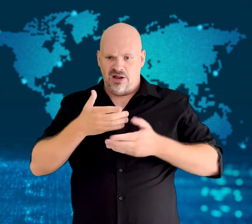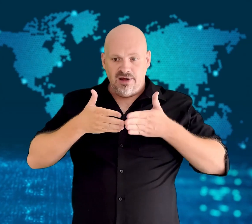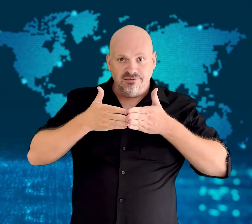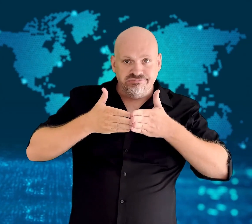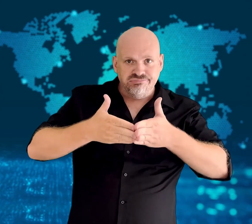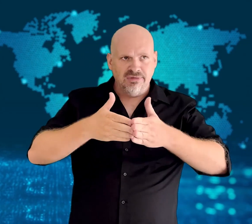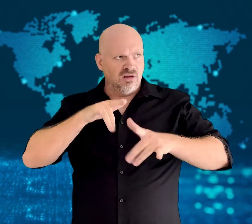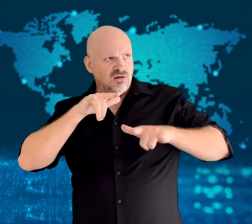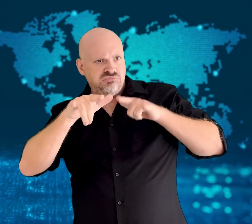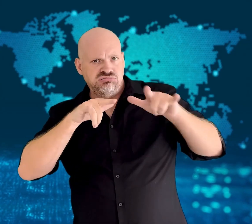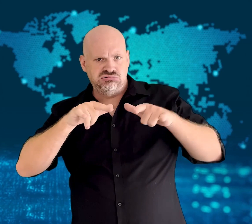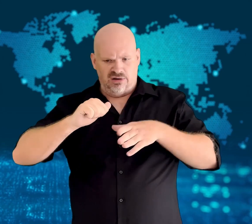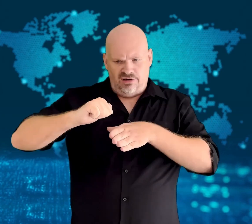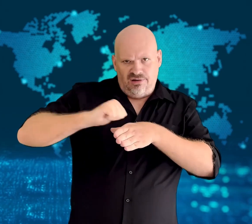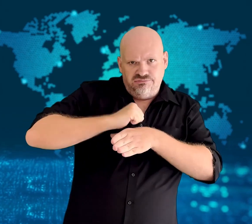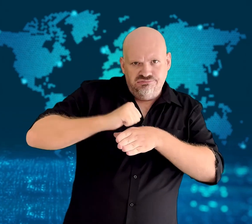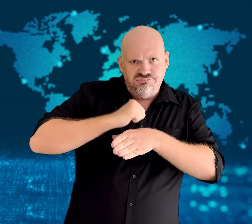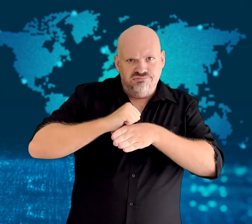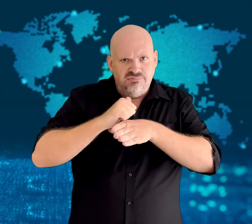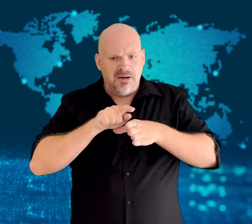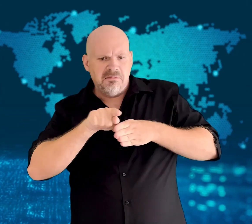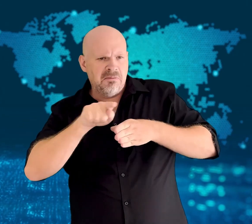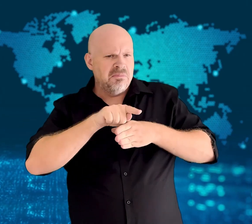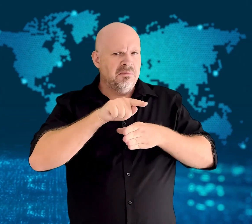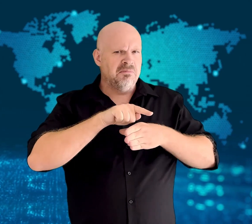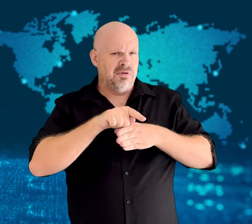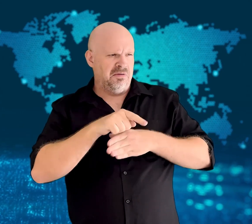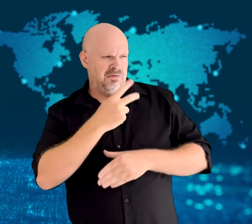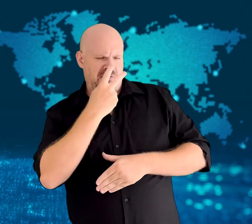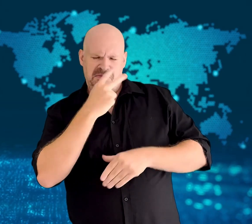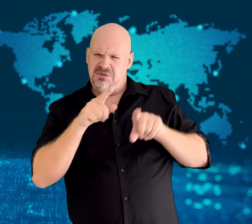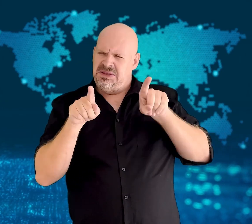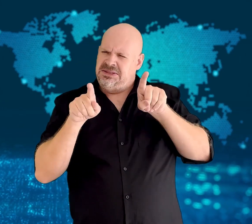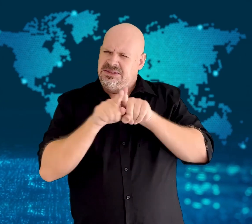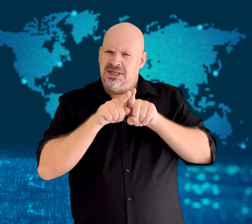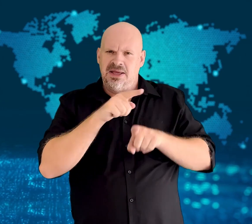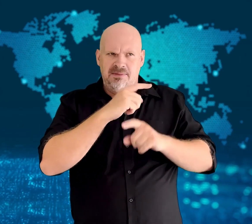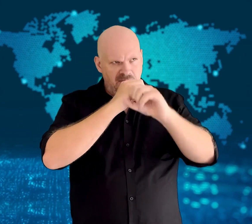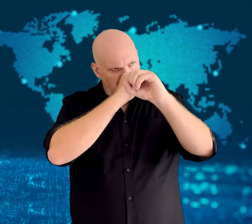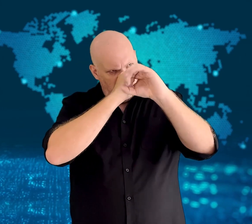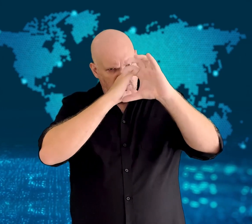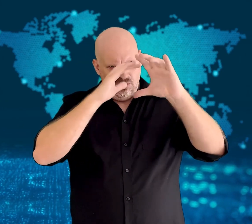seemed to be rehearsing an attack on the region.